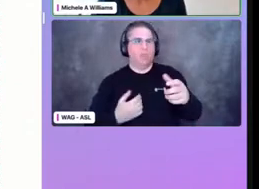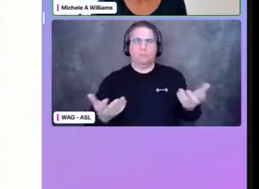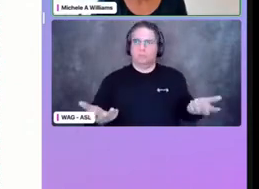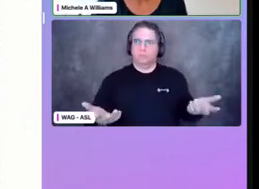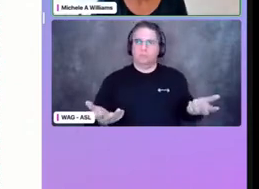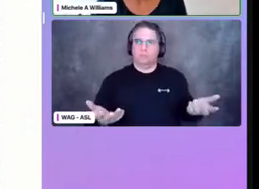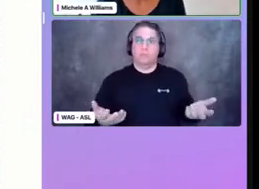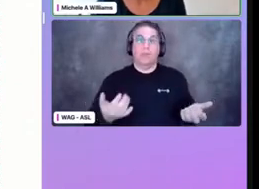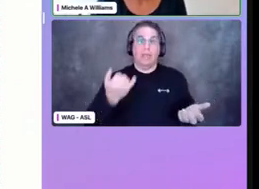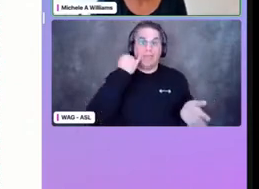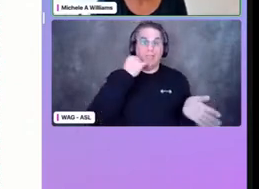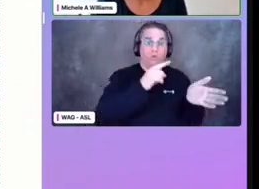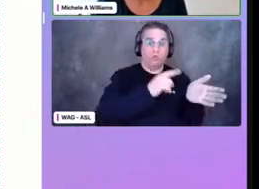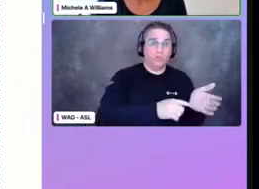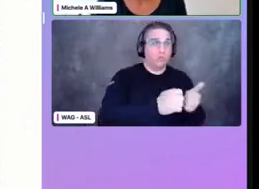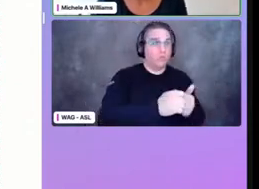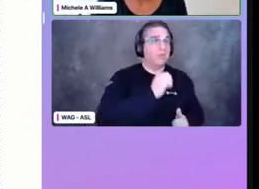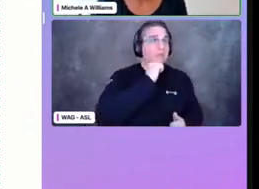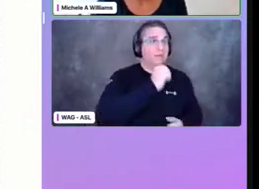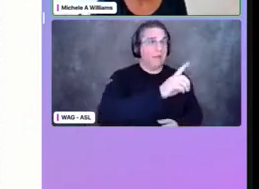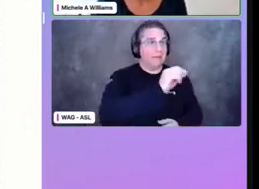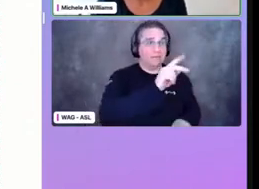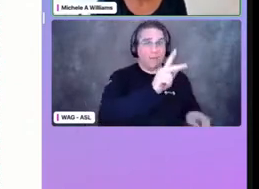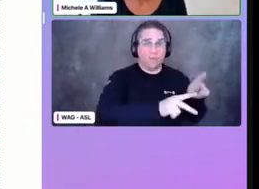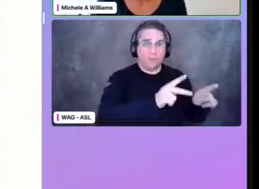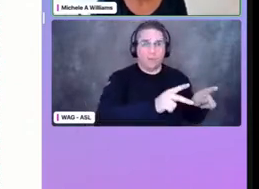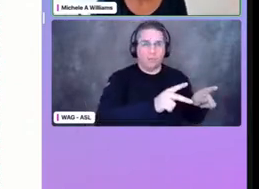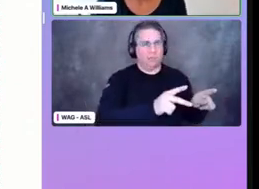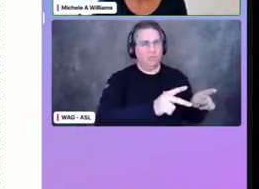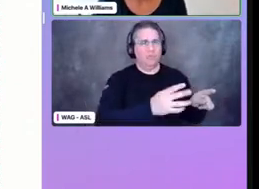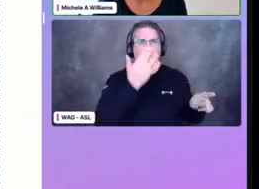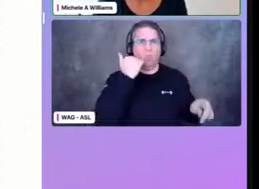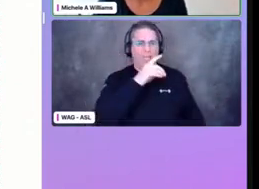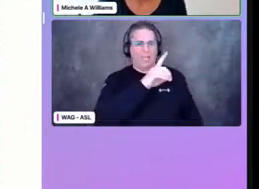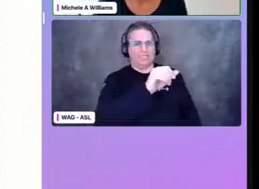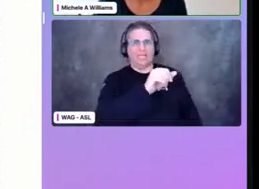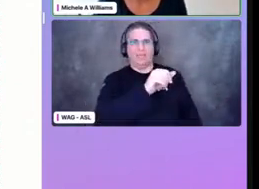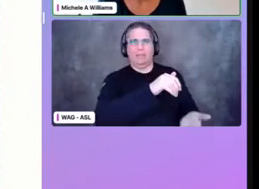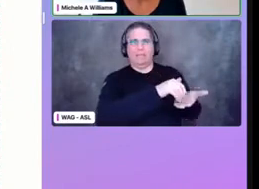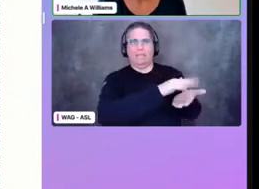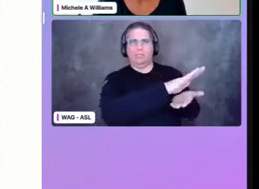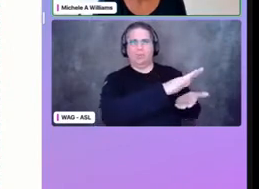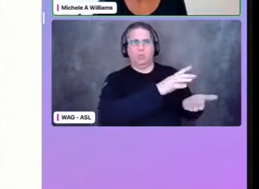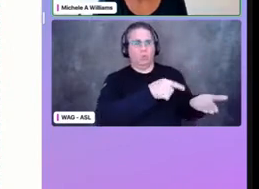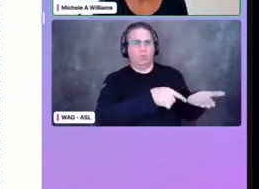get a pushback about including disabled people But if in research. we do research with non disabled